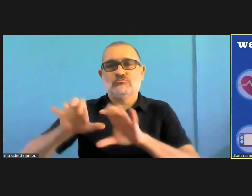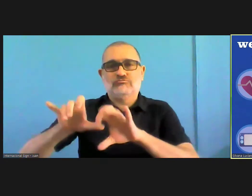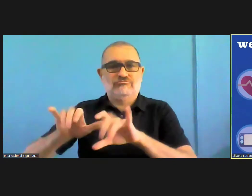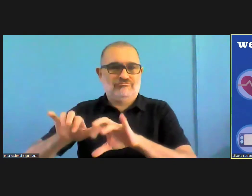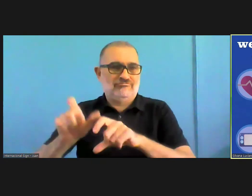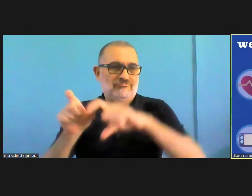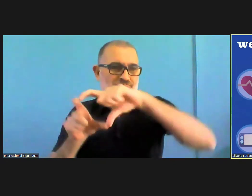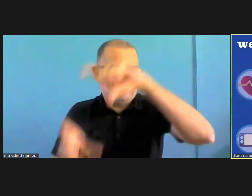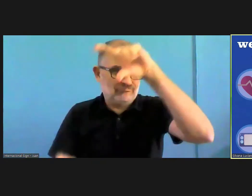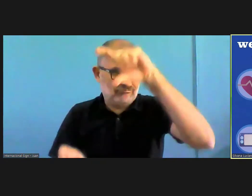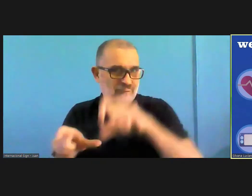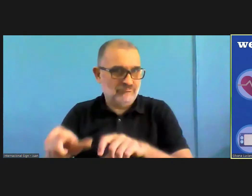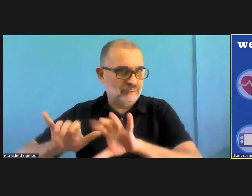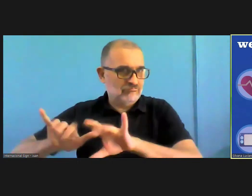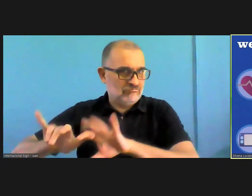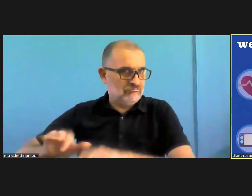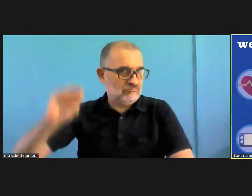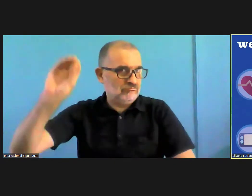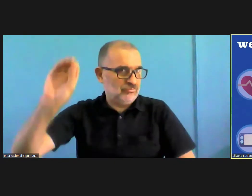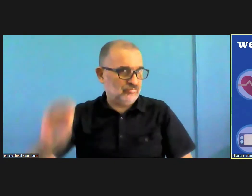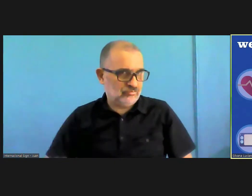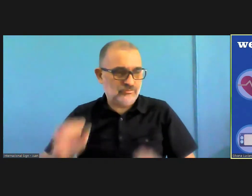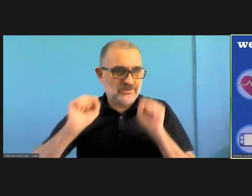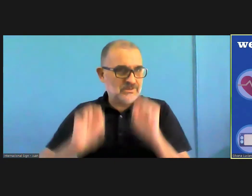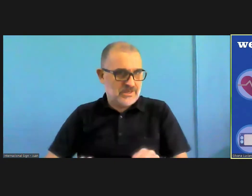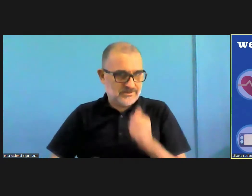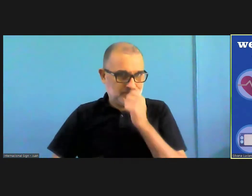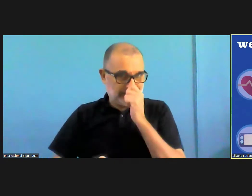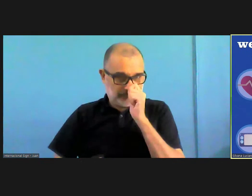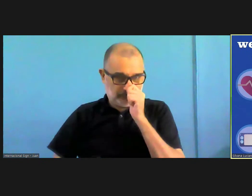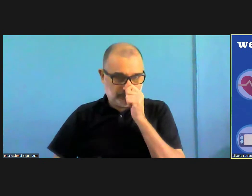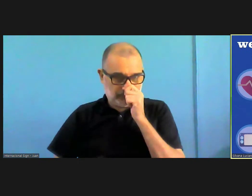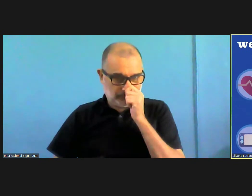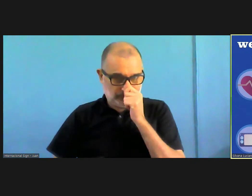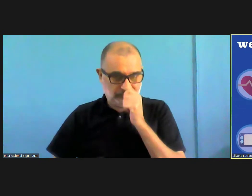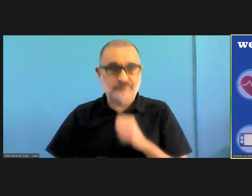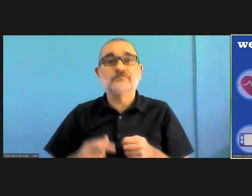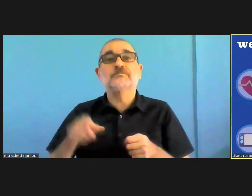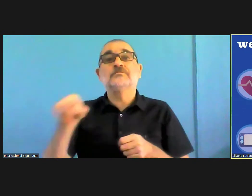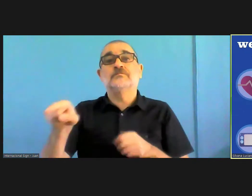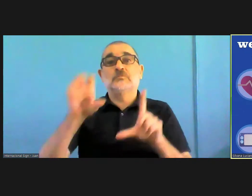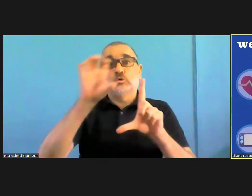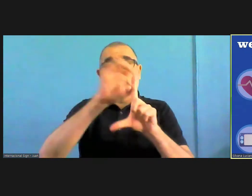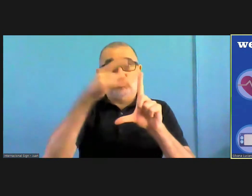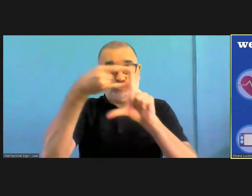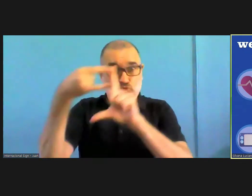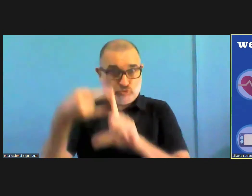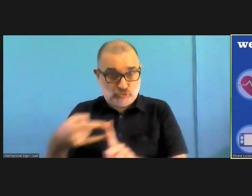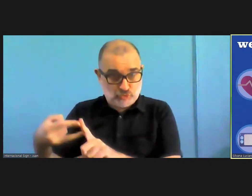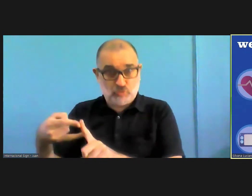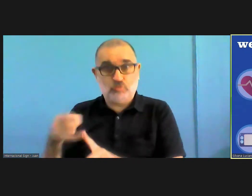your questions in English or Spanish, and we would like to start a conversation with you now, to hear a little bit more from your